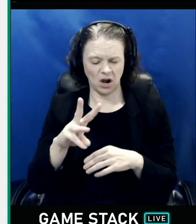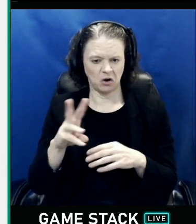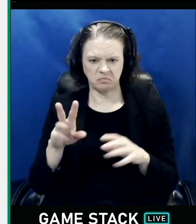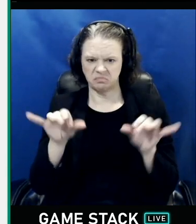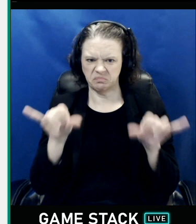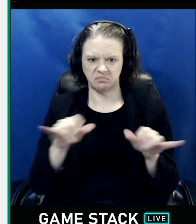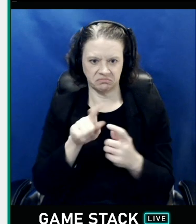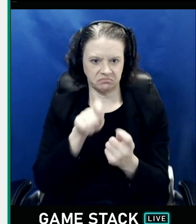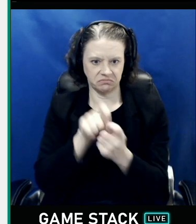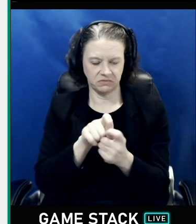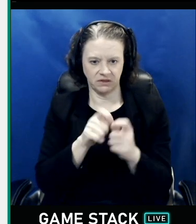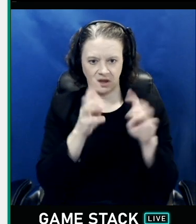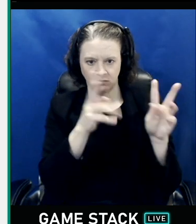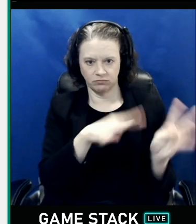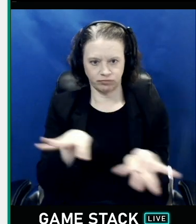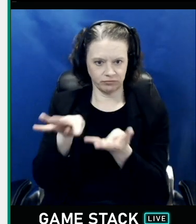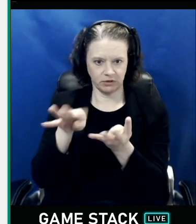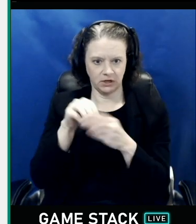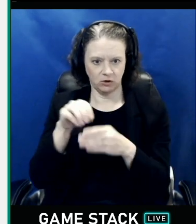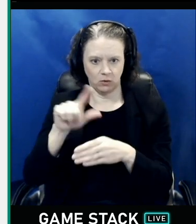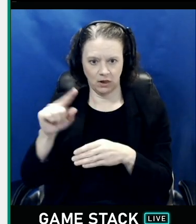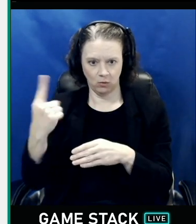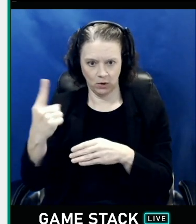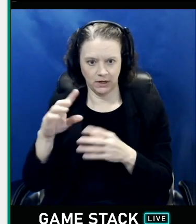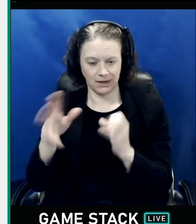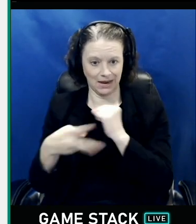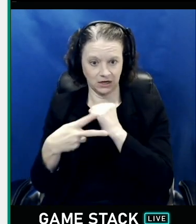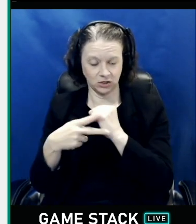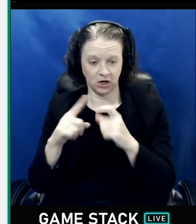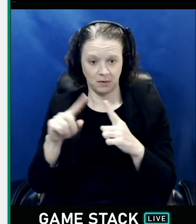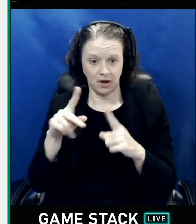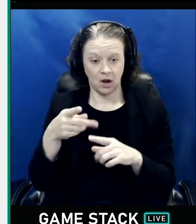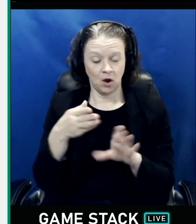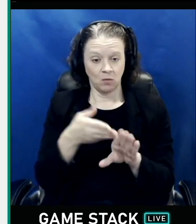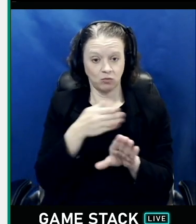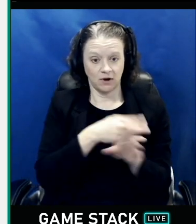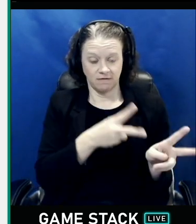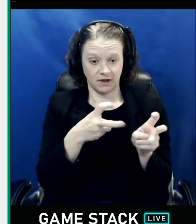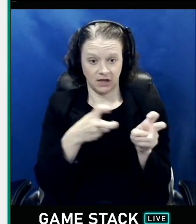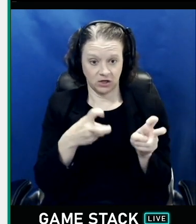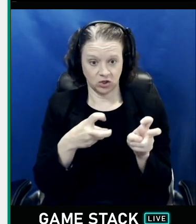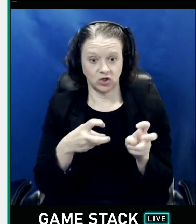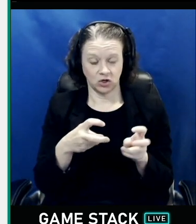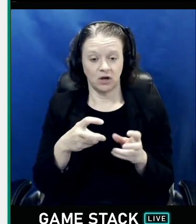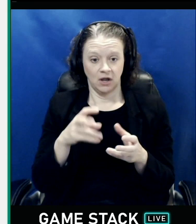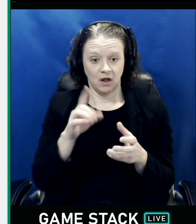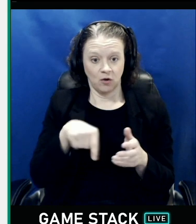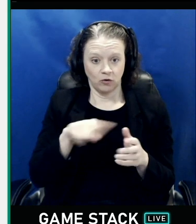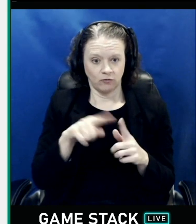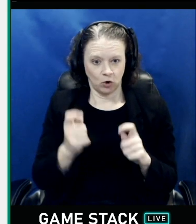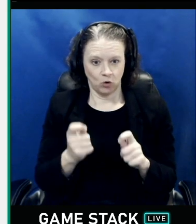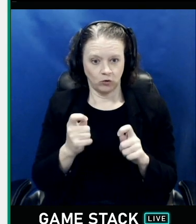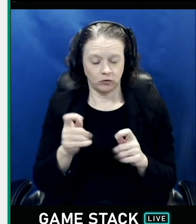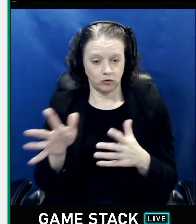However, Prefetch level NTA lines are marked for quicker eviction from the L2, and when eventually evicted from the L2